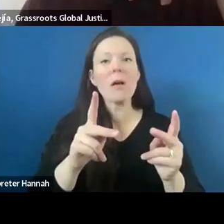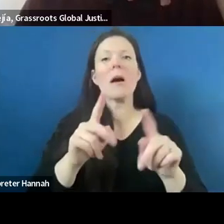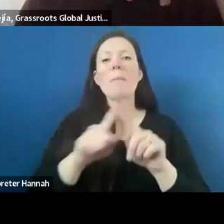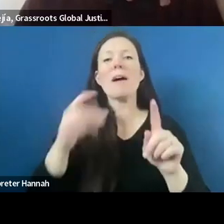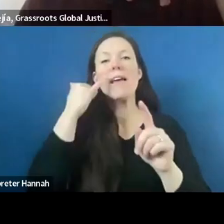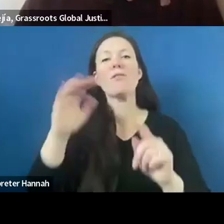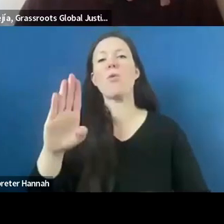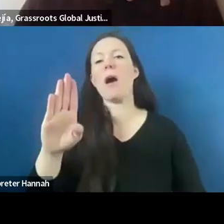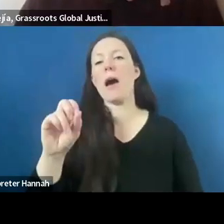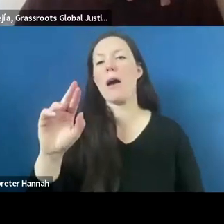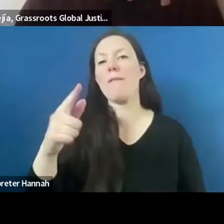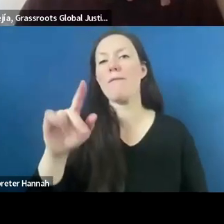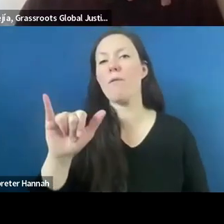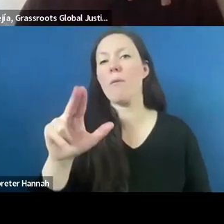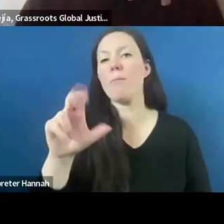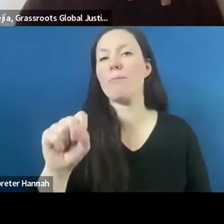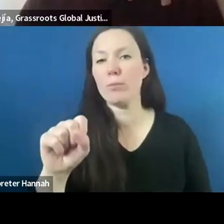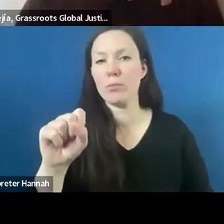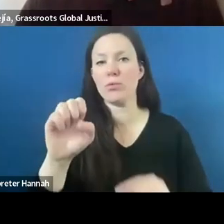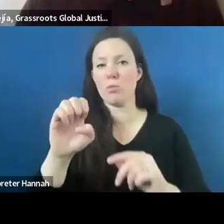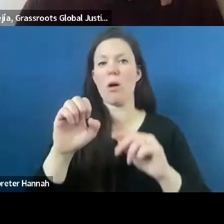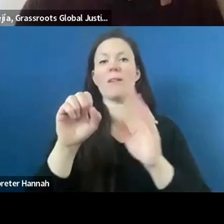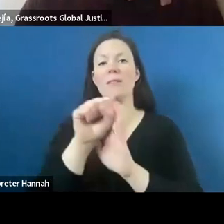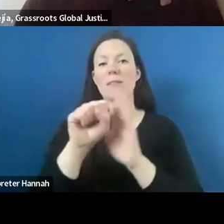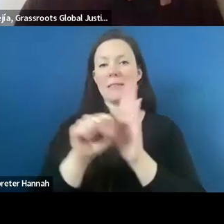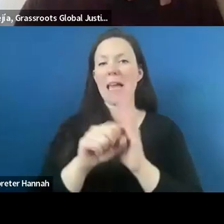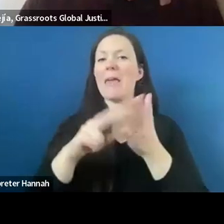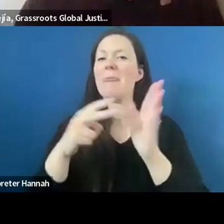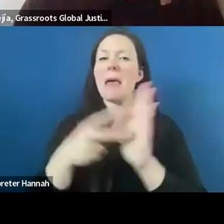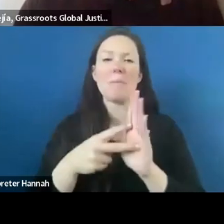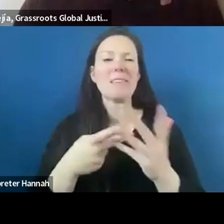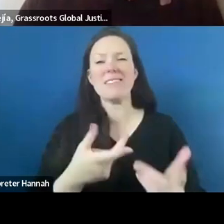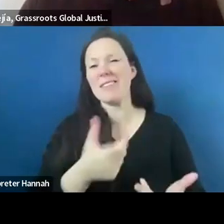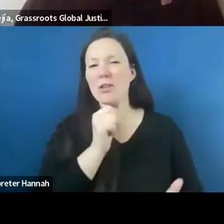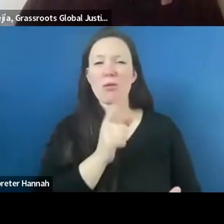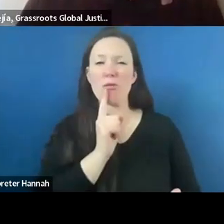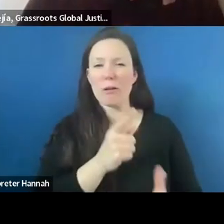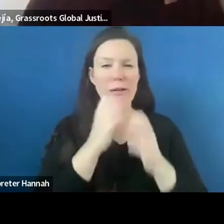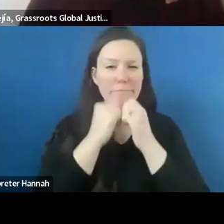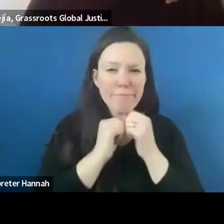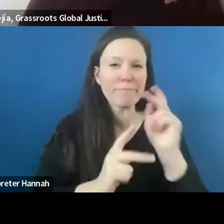and in that is incapable of genuinely and truly furthering the liberation of people.